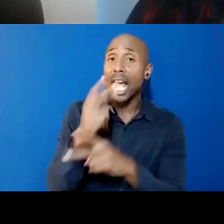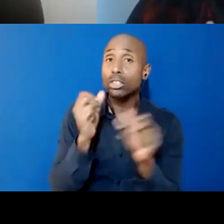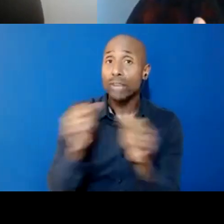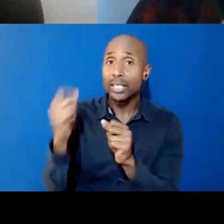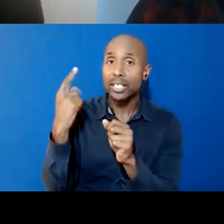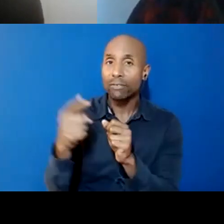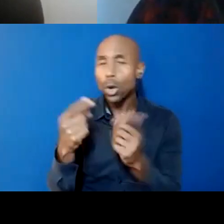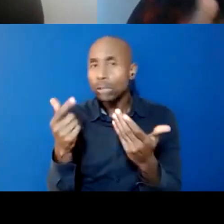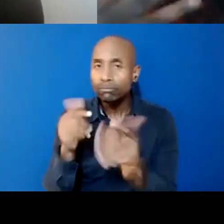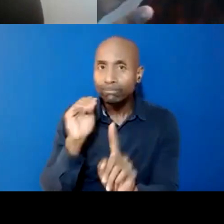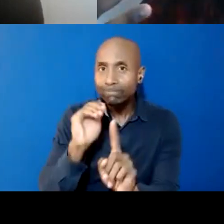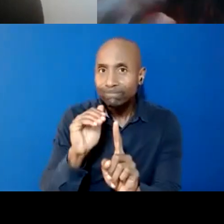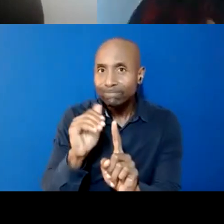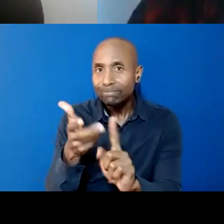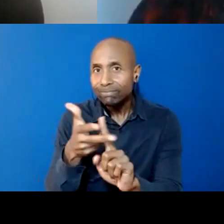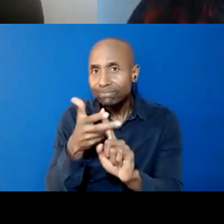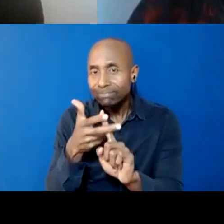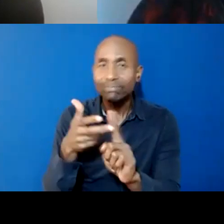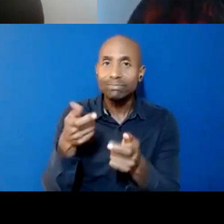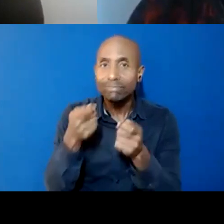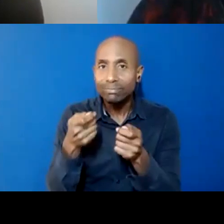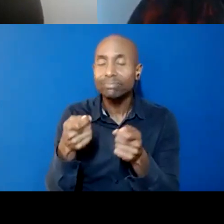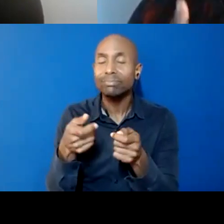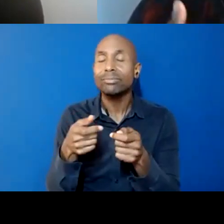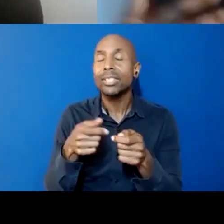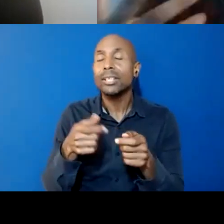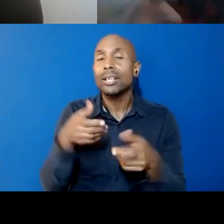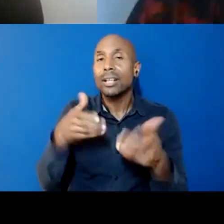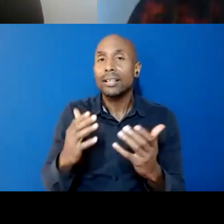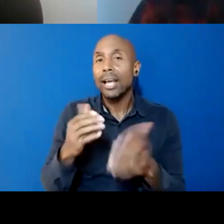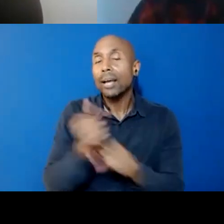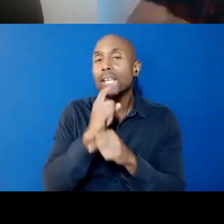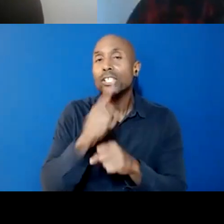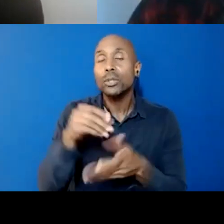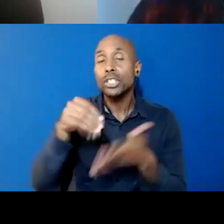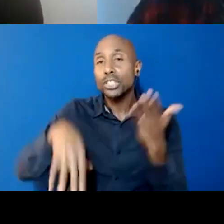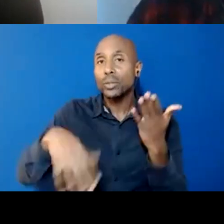they needed to know the equipment they needed or things like that and they could easily rent things for free.